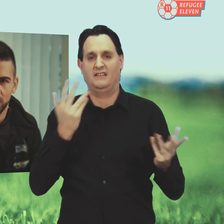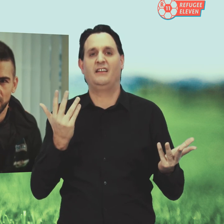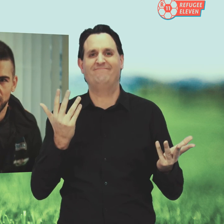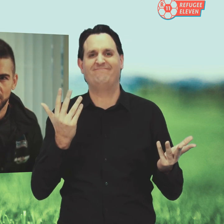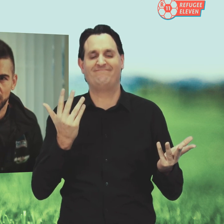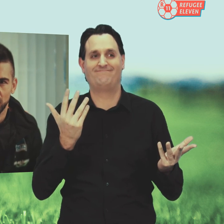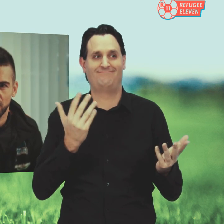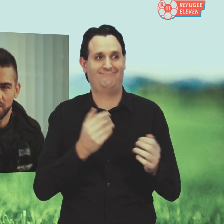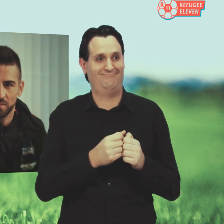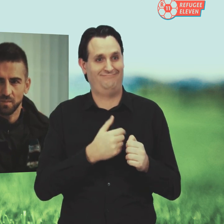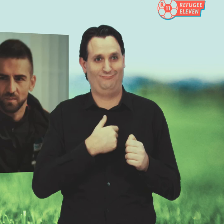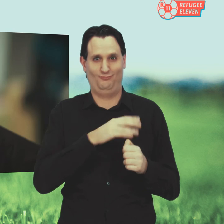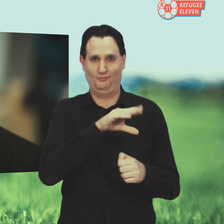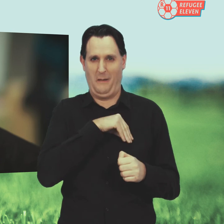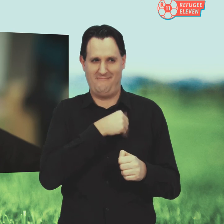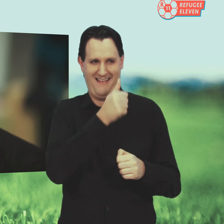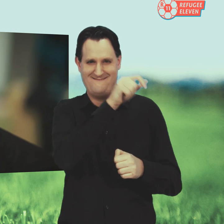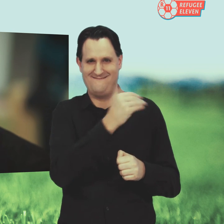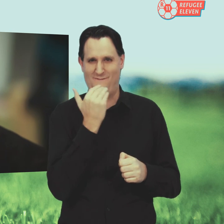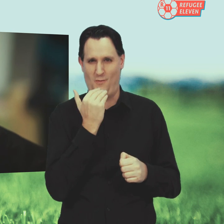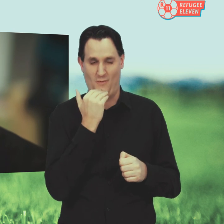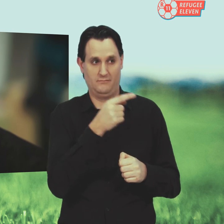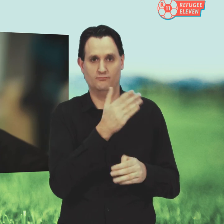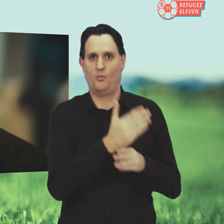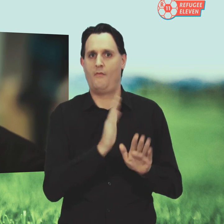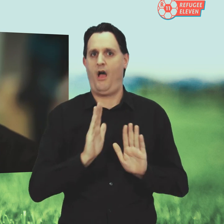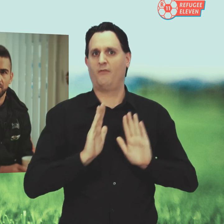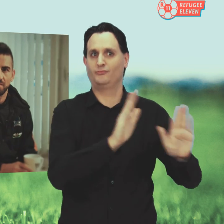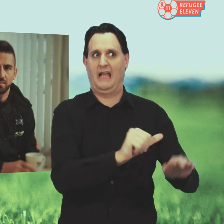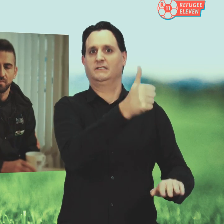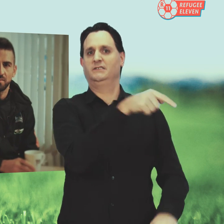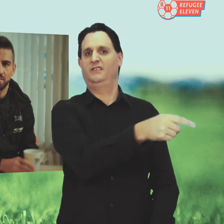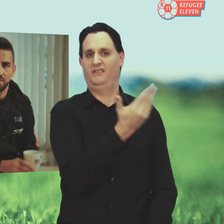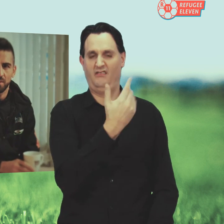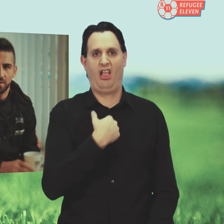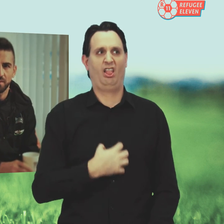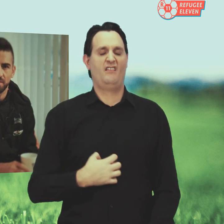I live with some guys. One got a letter that he has go out. It's really sad.